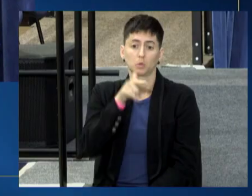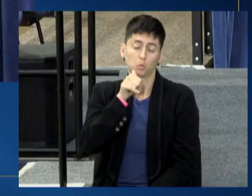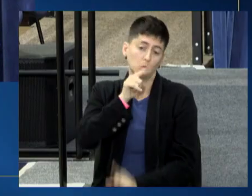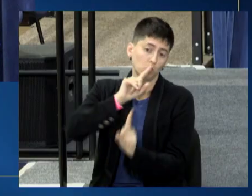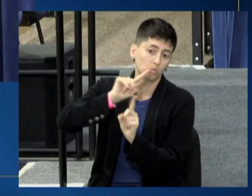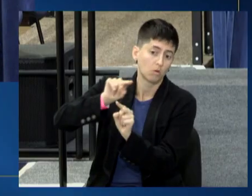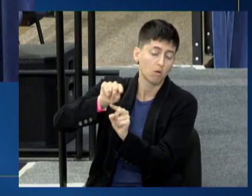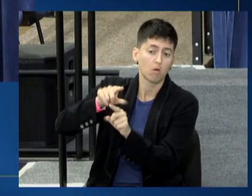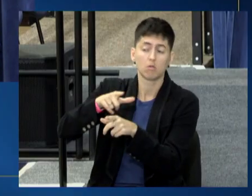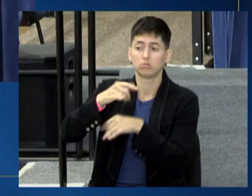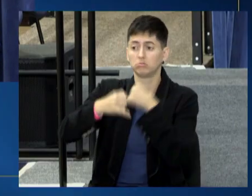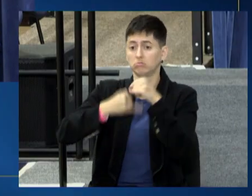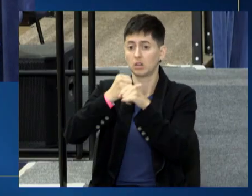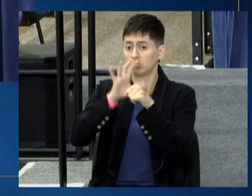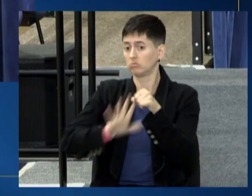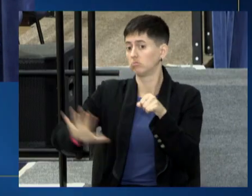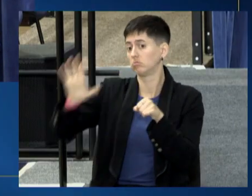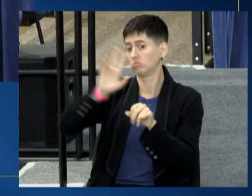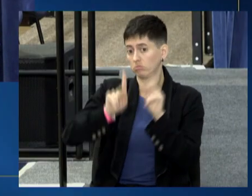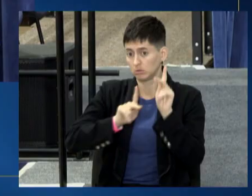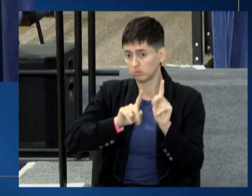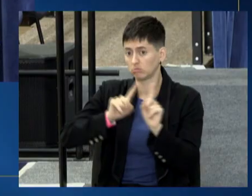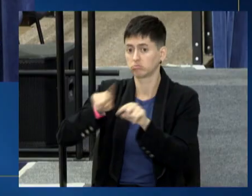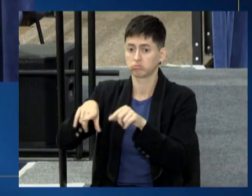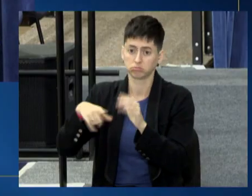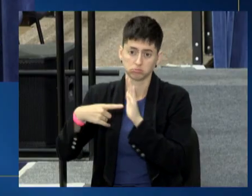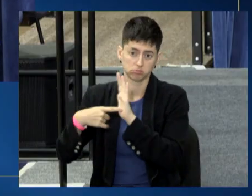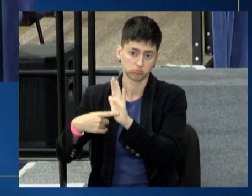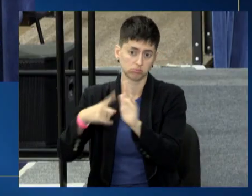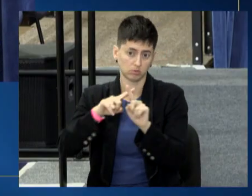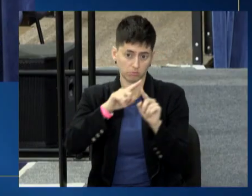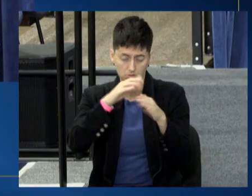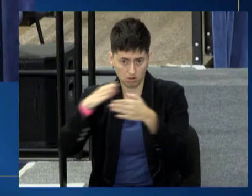outcomes. And we're conducting some research that's applied and is going to be directly